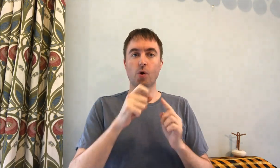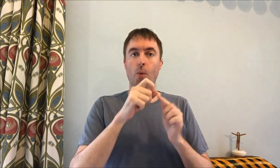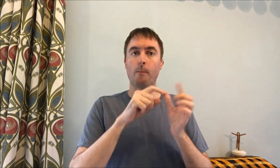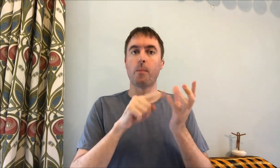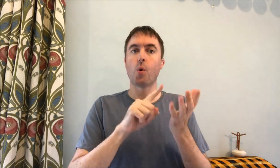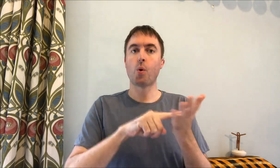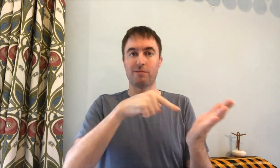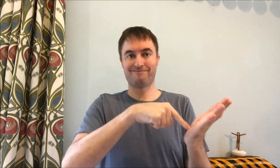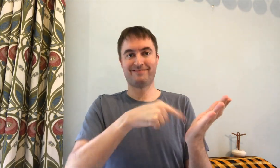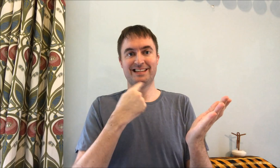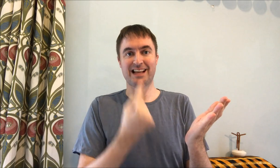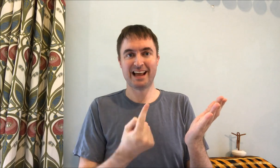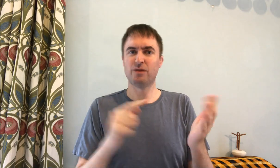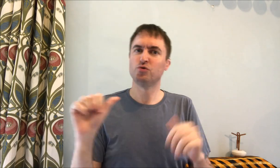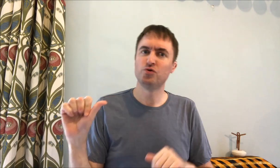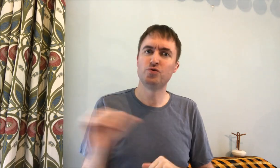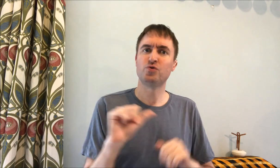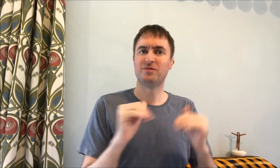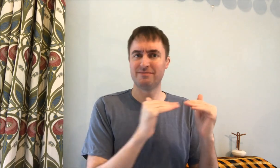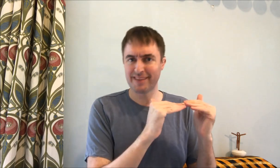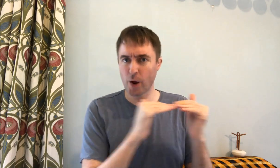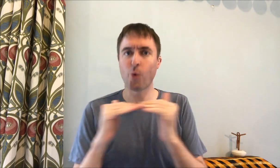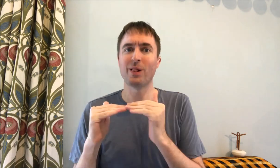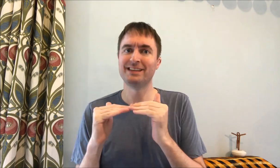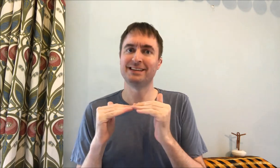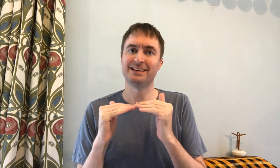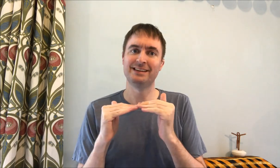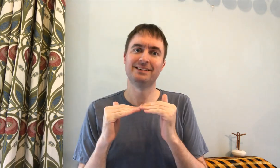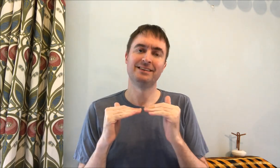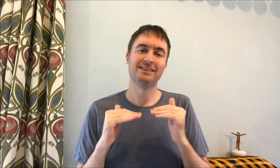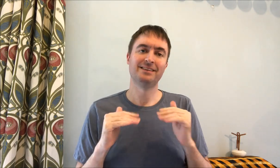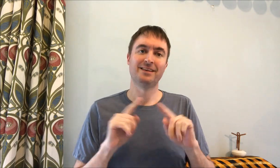Paul says that we should be aiming towards equality,